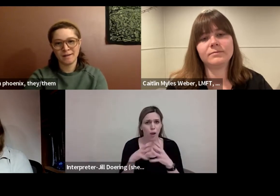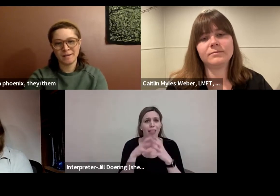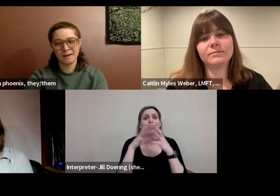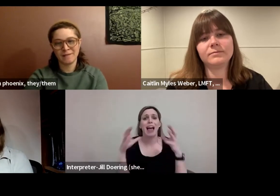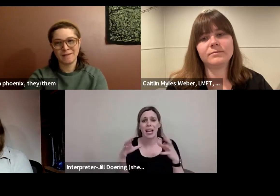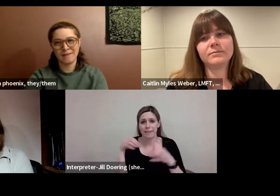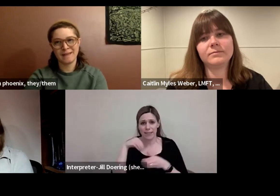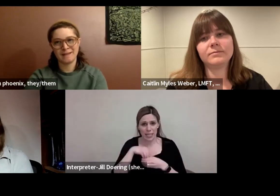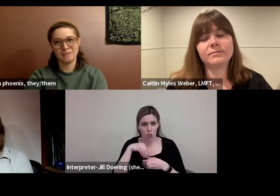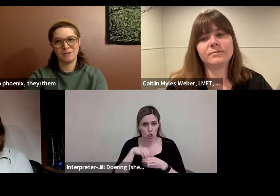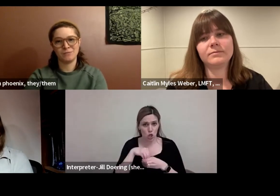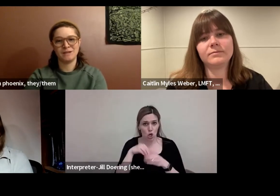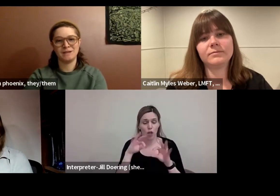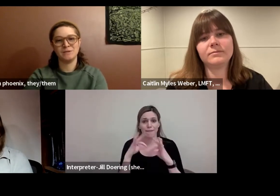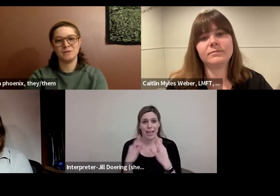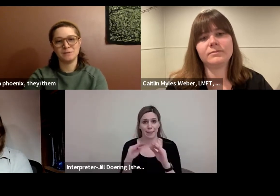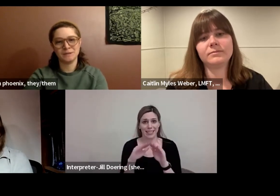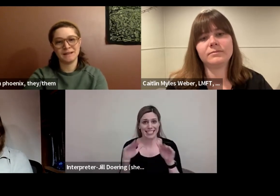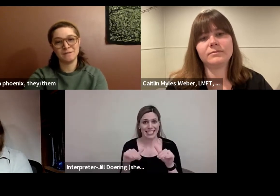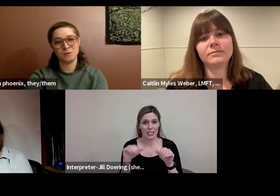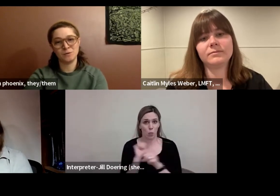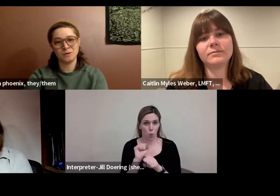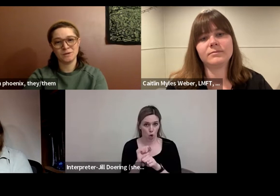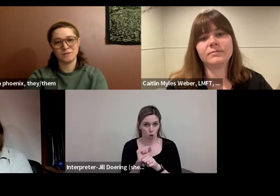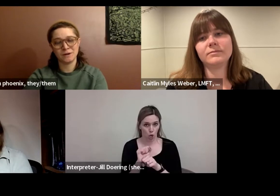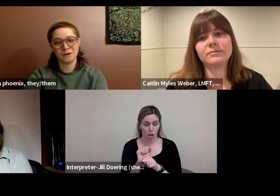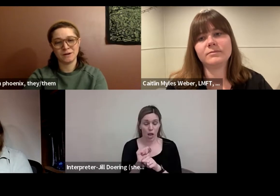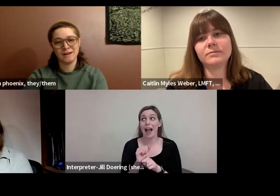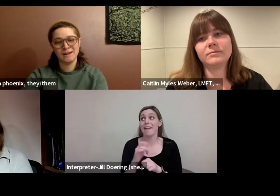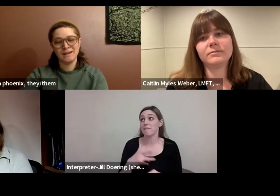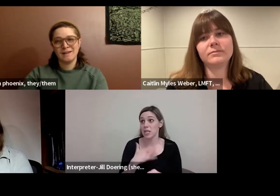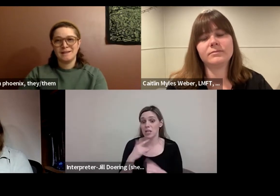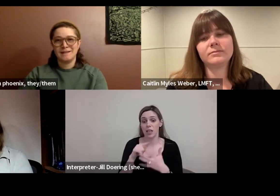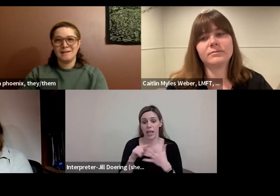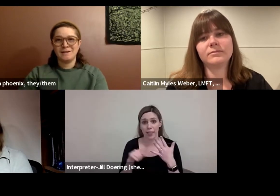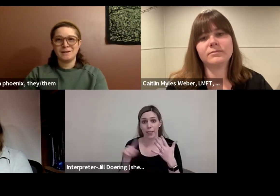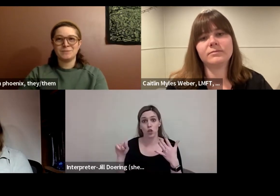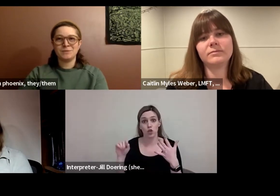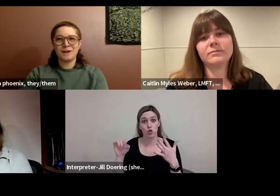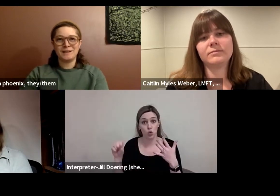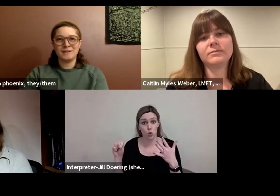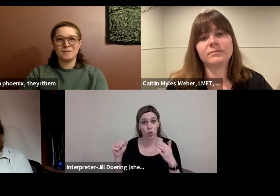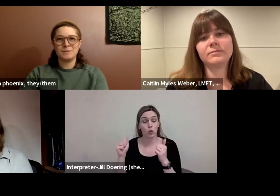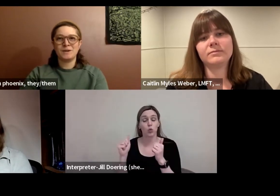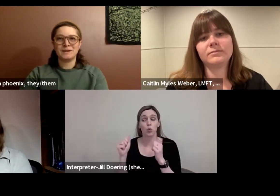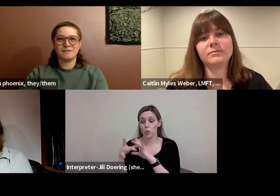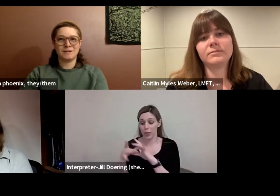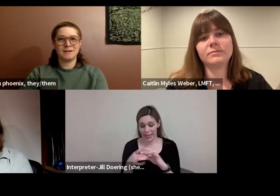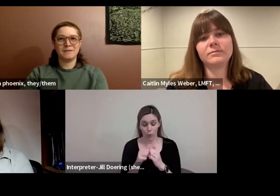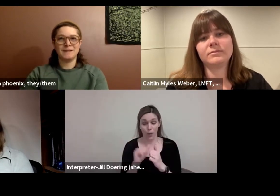and I find that to be a really useful set of tools for, you know, exploring those parts of ourselves